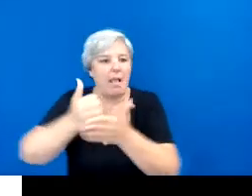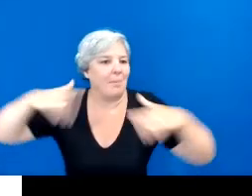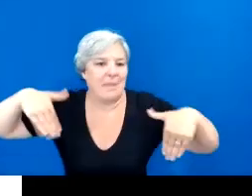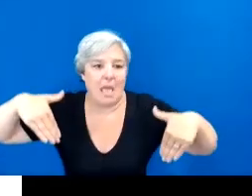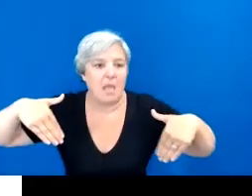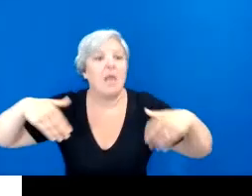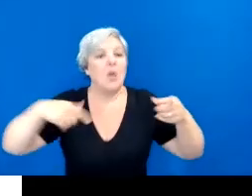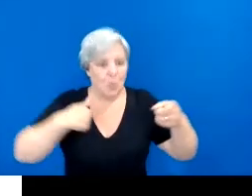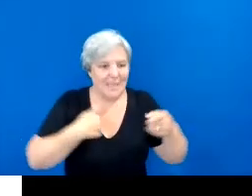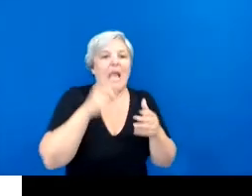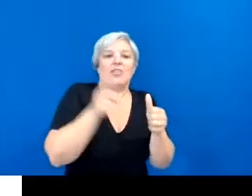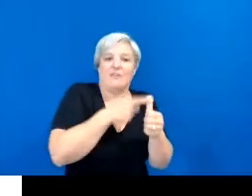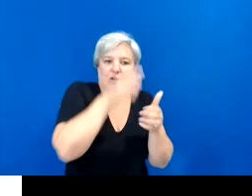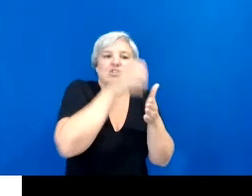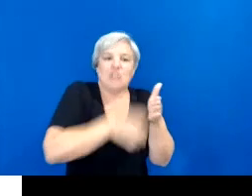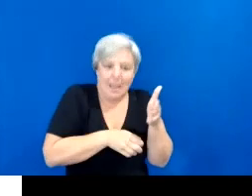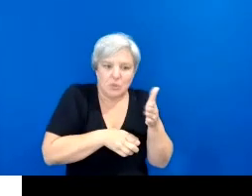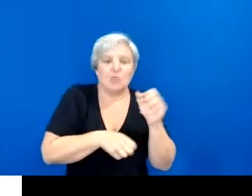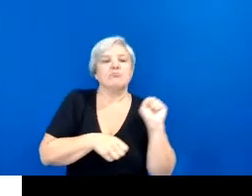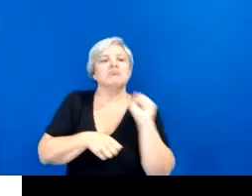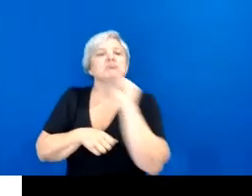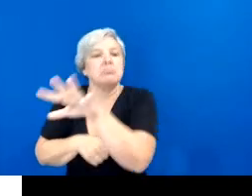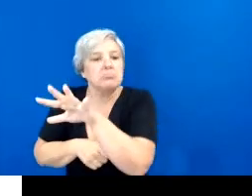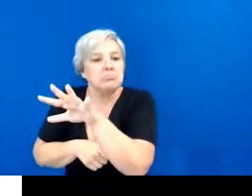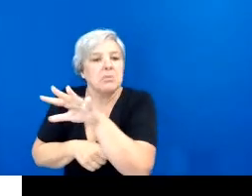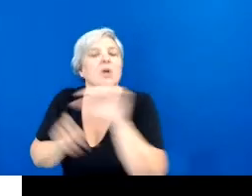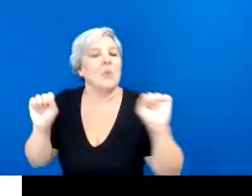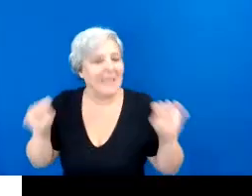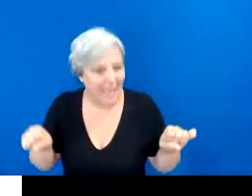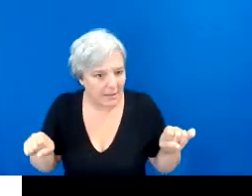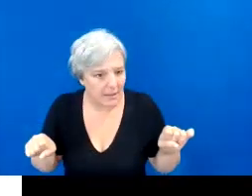in the first couple of weeks of class because the expectation is that all of